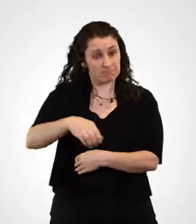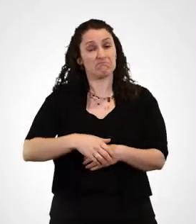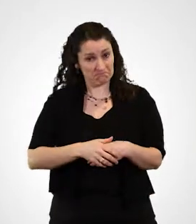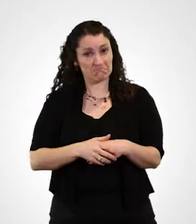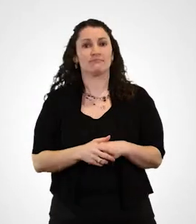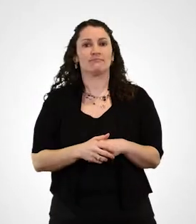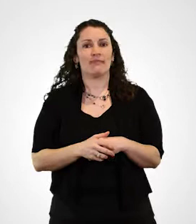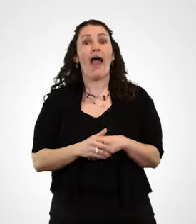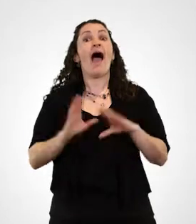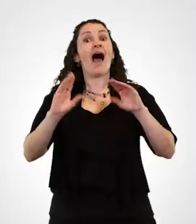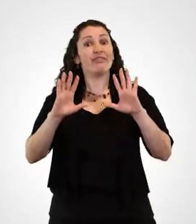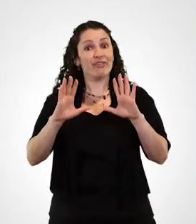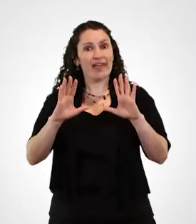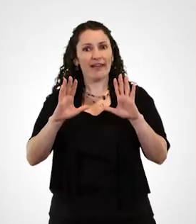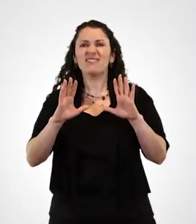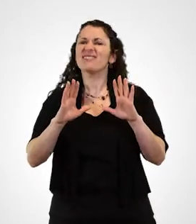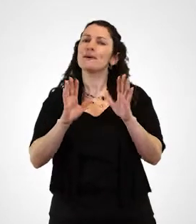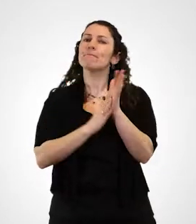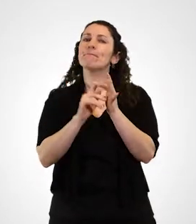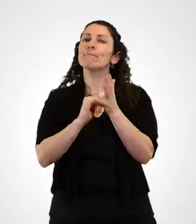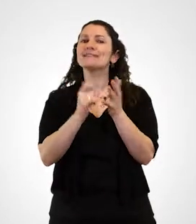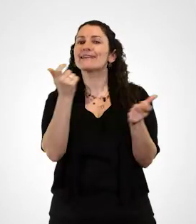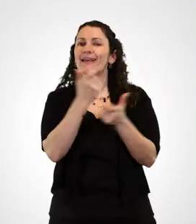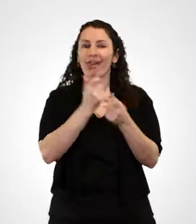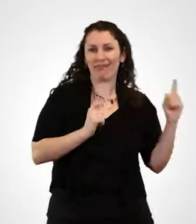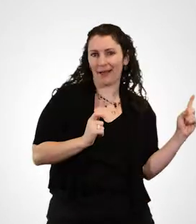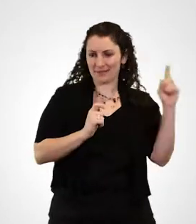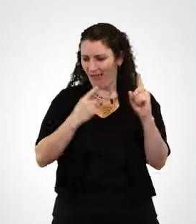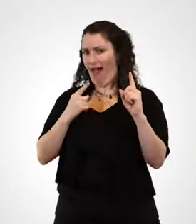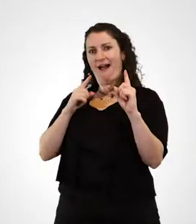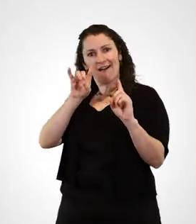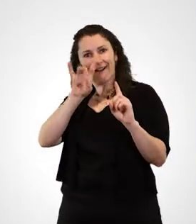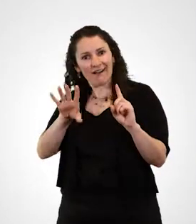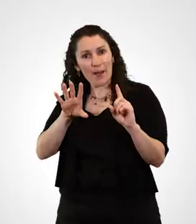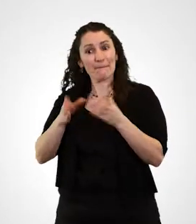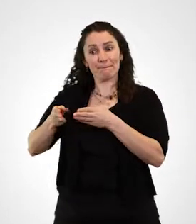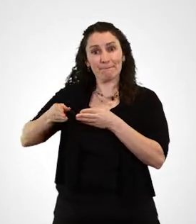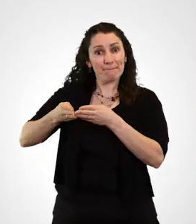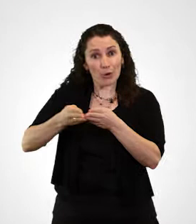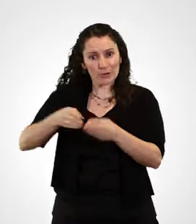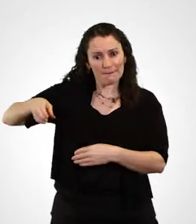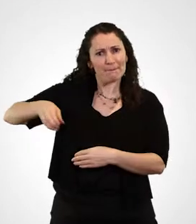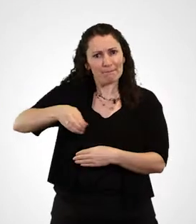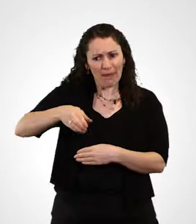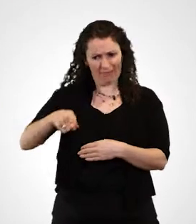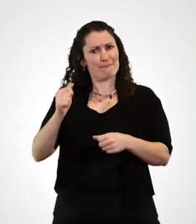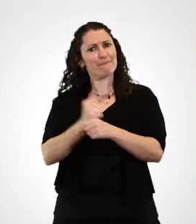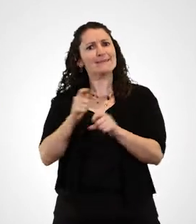And then the character Ms Giggle points out that the boat makes the same sound as the letter "B"